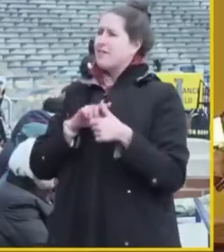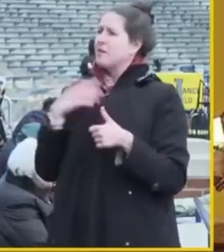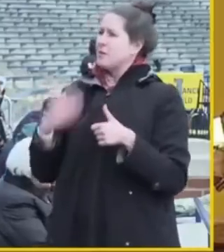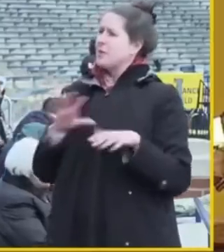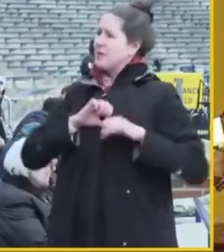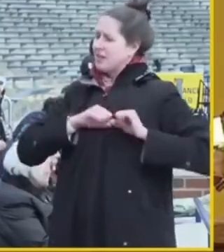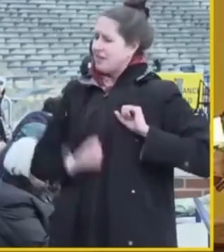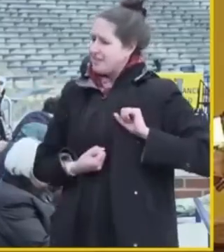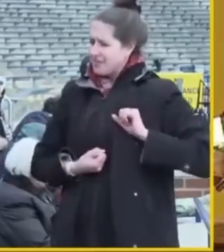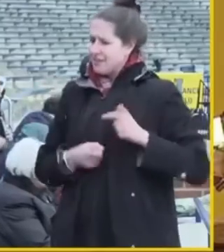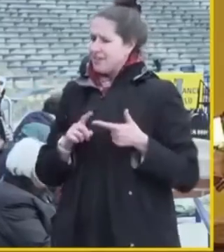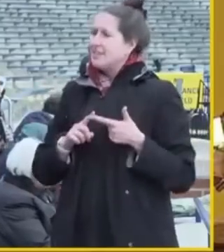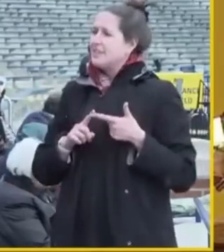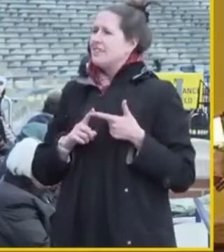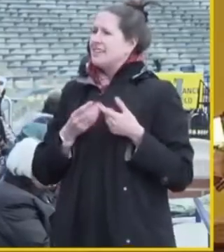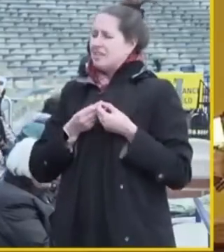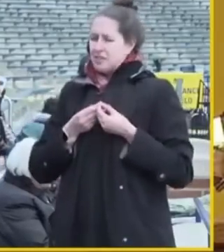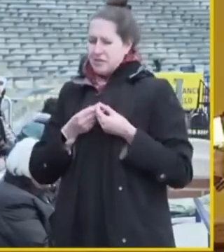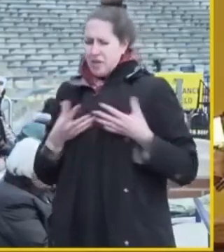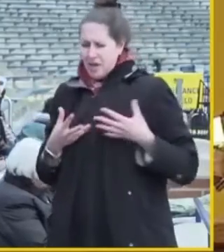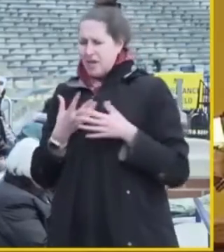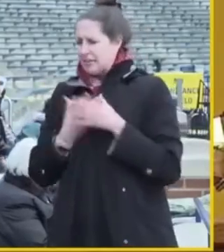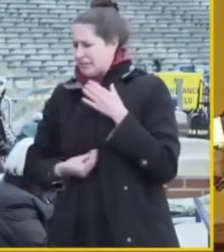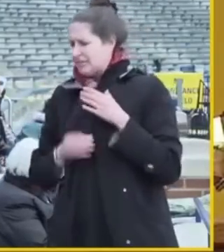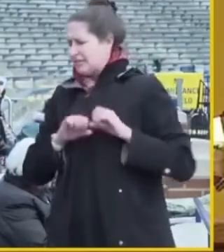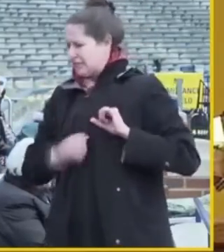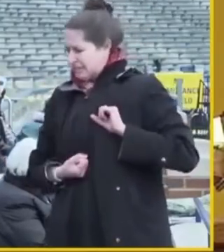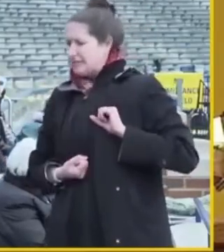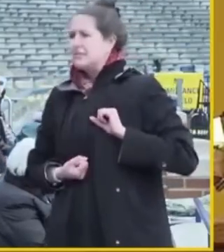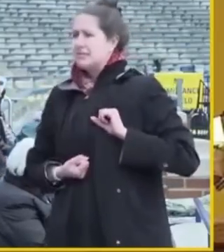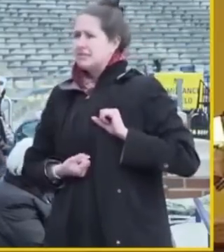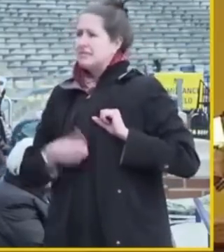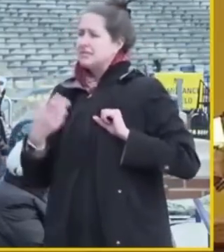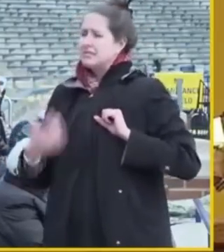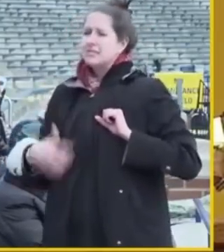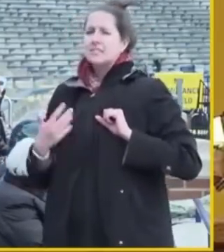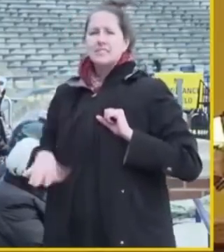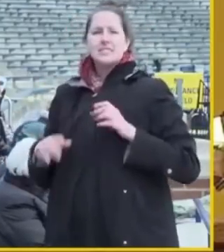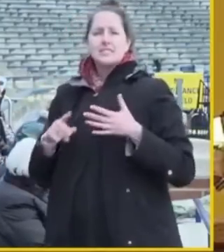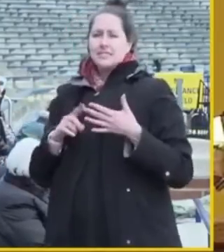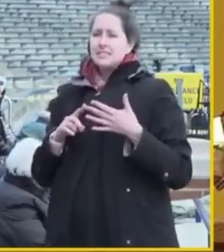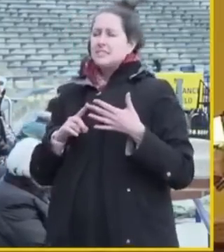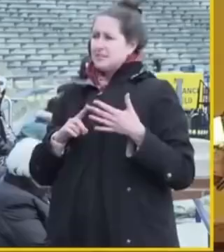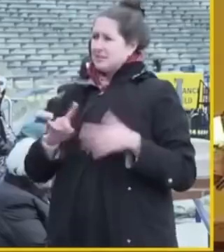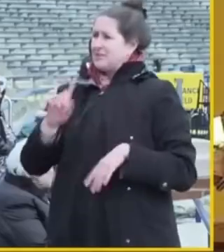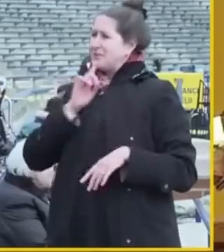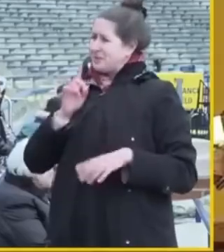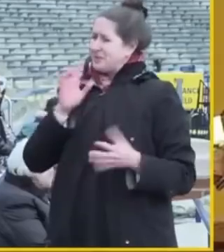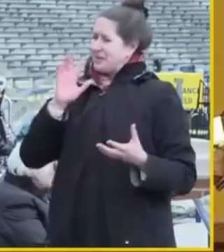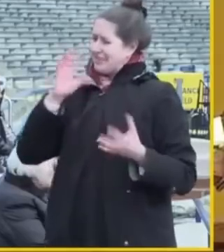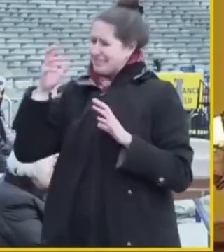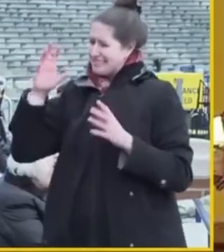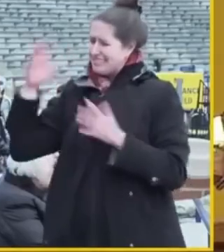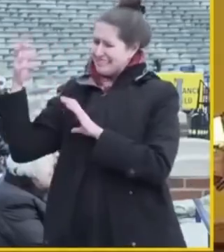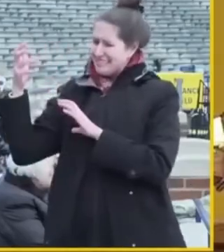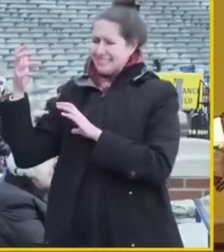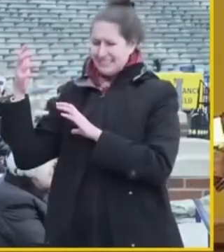unimaginable loss and grief, major stumbles, and dark, dark lows.